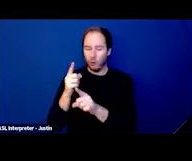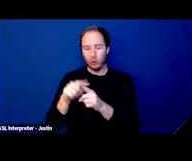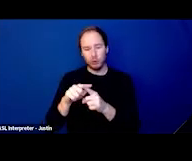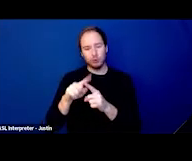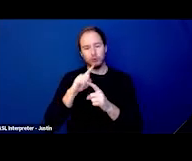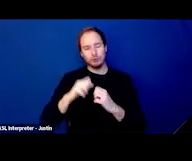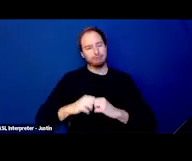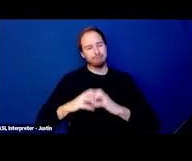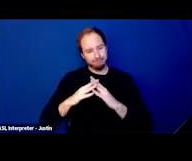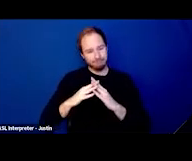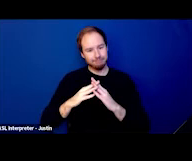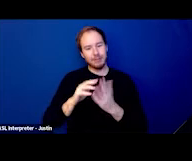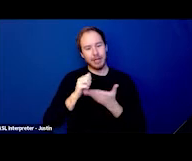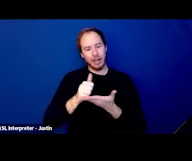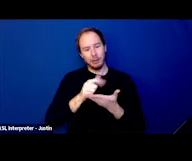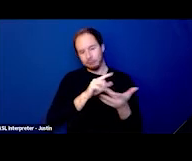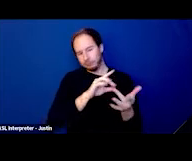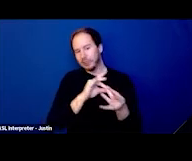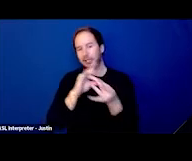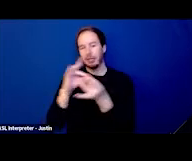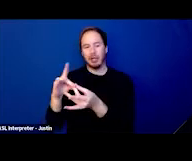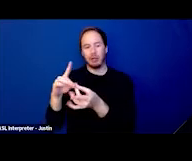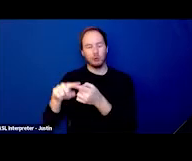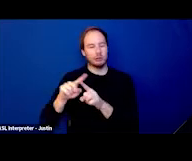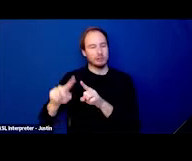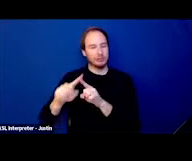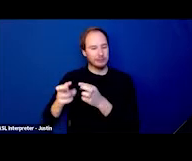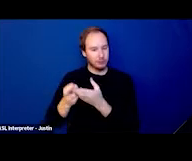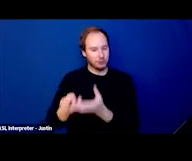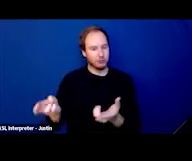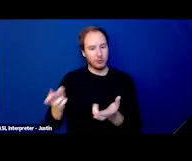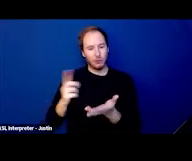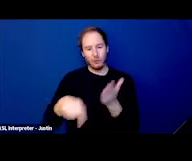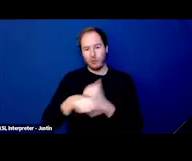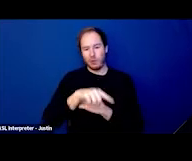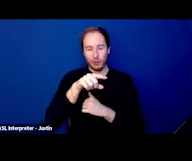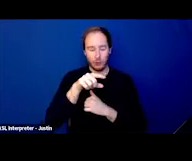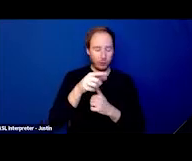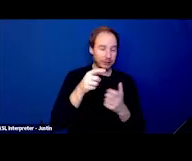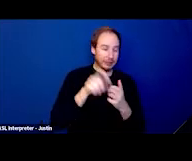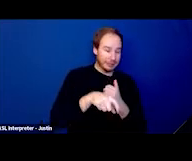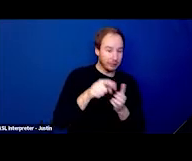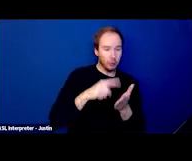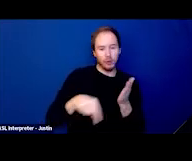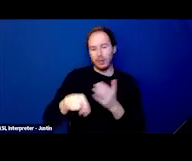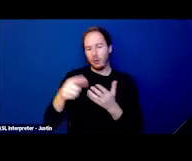to help connect people to resources that they want and they need, and have also discussed some different ways